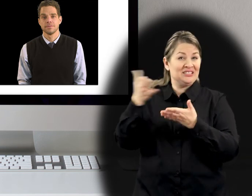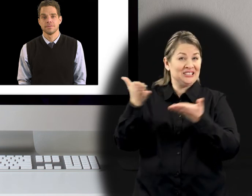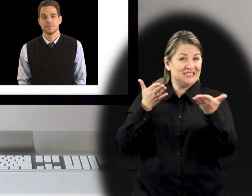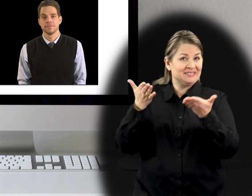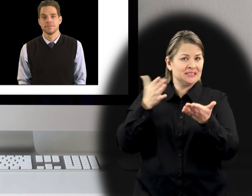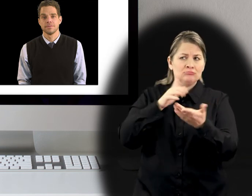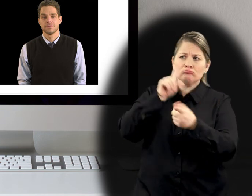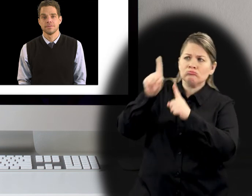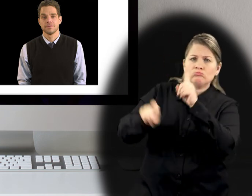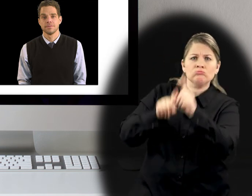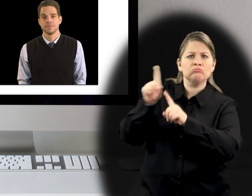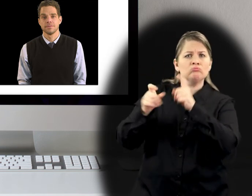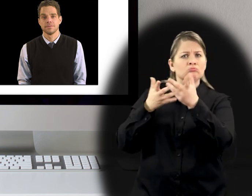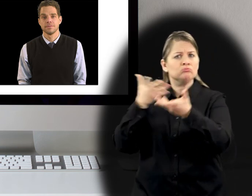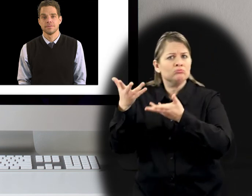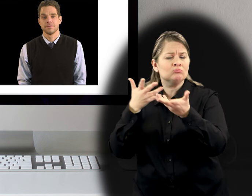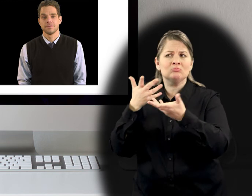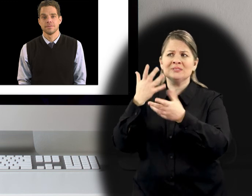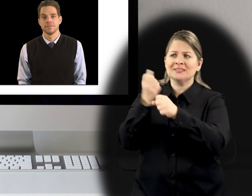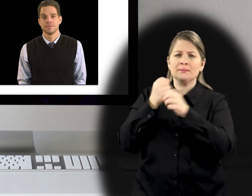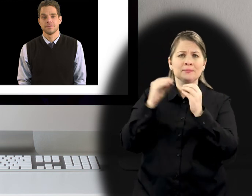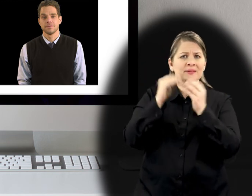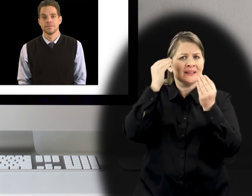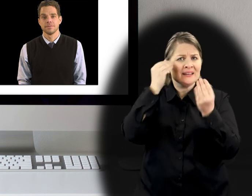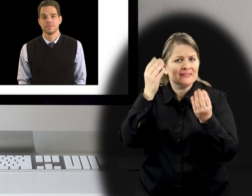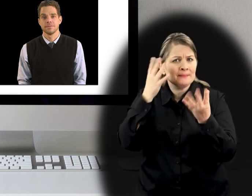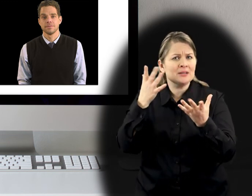You can also connect with a deaf and hard of hearing services staff member